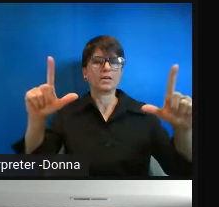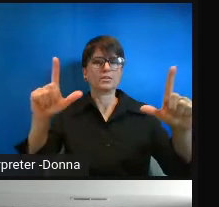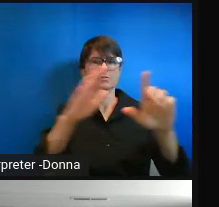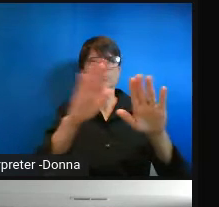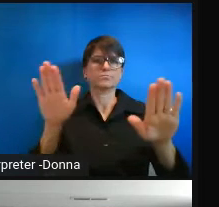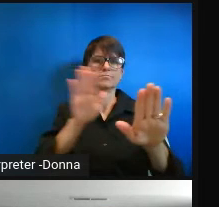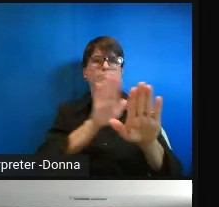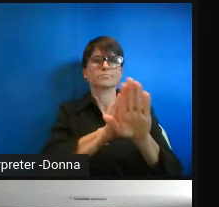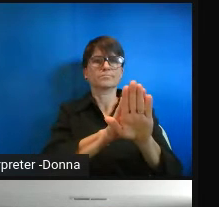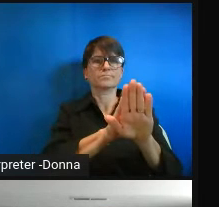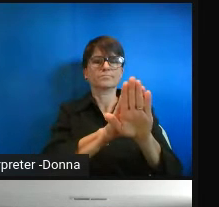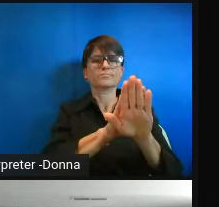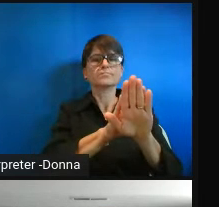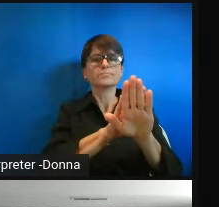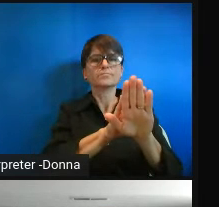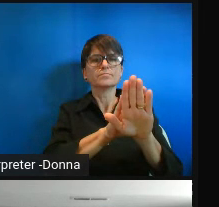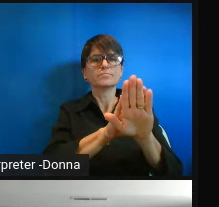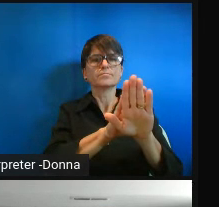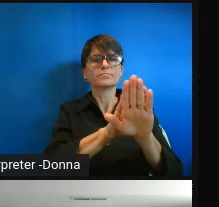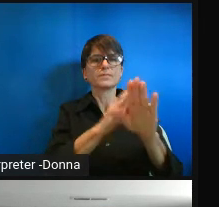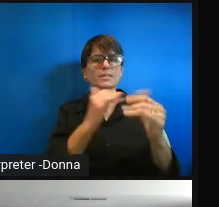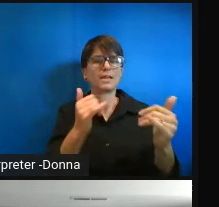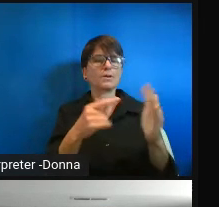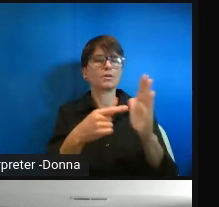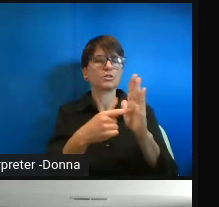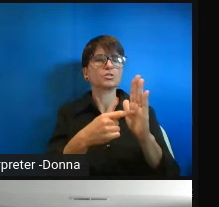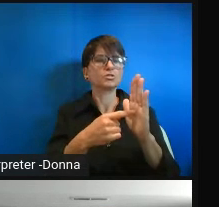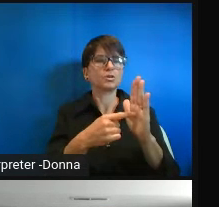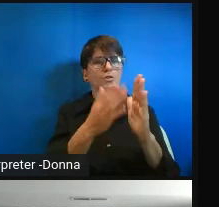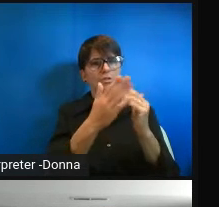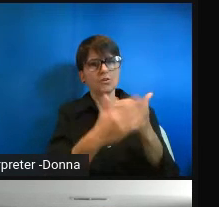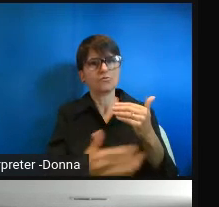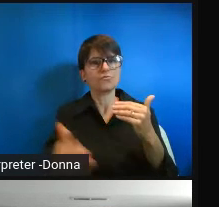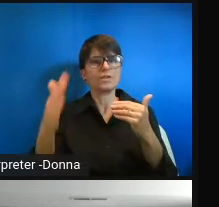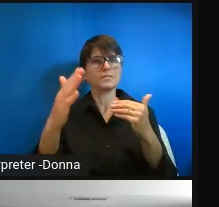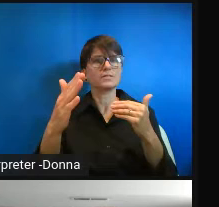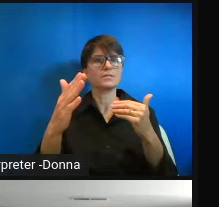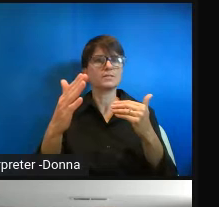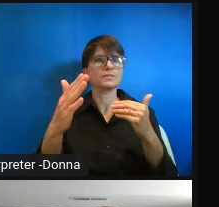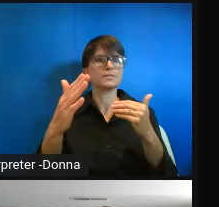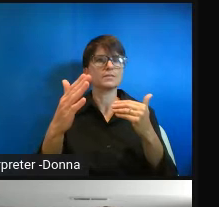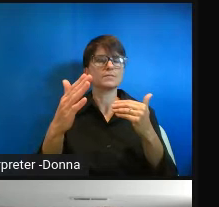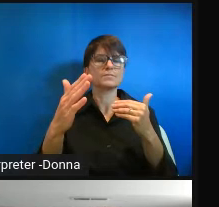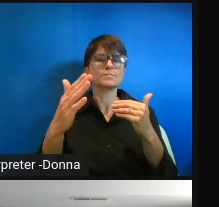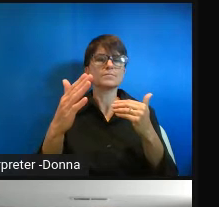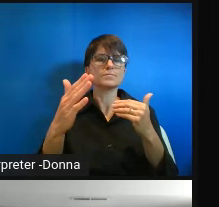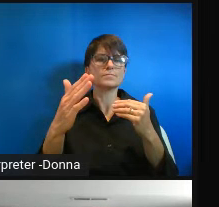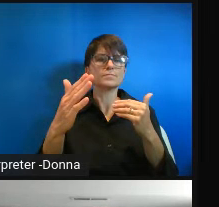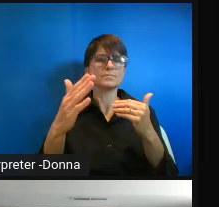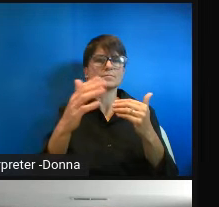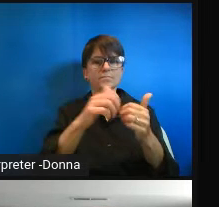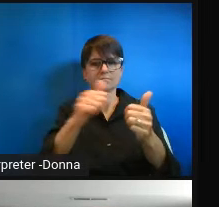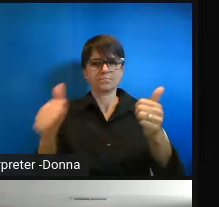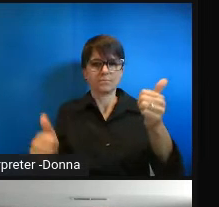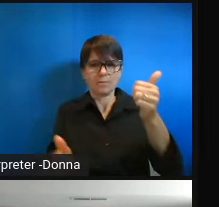through to show that the rest of the document is actually not below the dialog, which is not ideal.